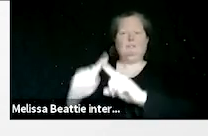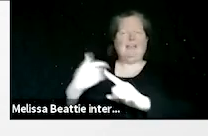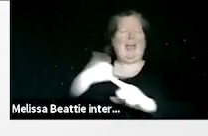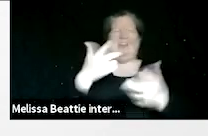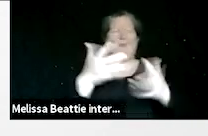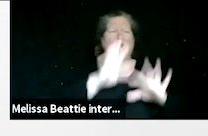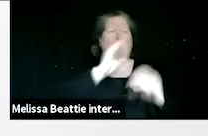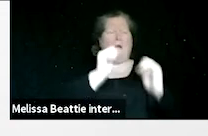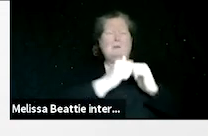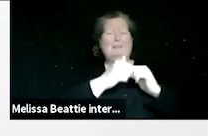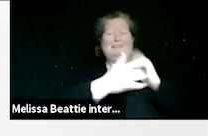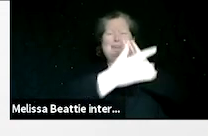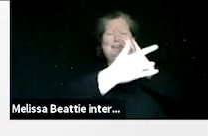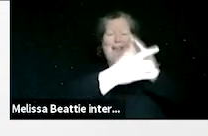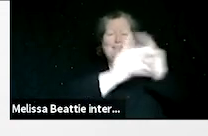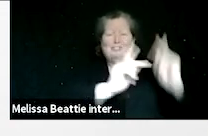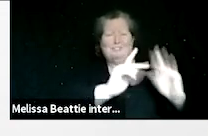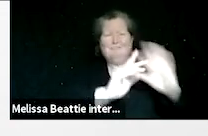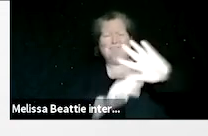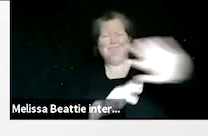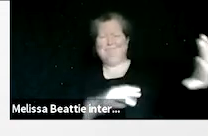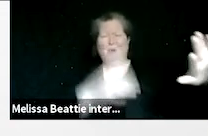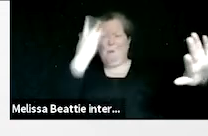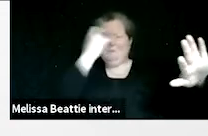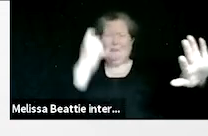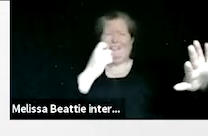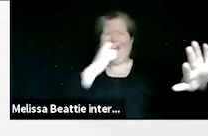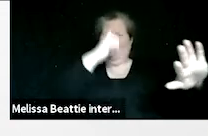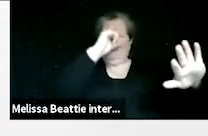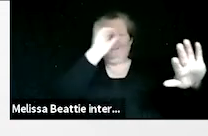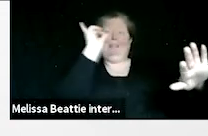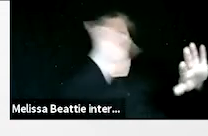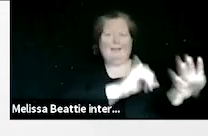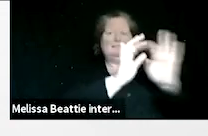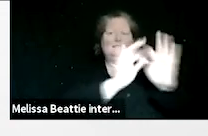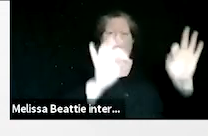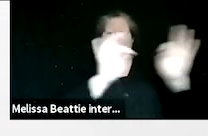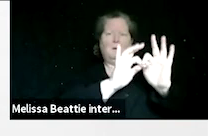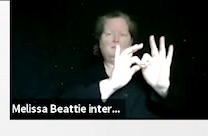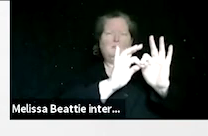because I don't think that's the I honestly don't think that's the important part. And I don't think it's the most effective part